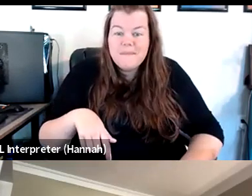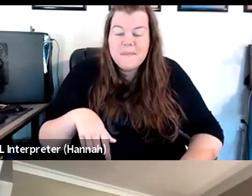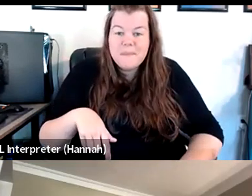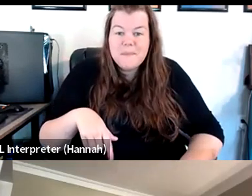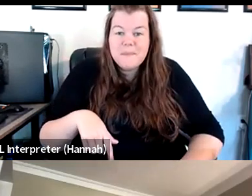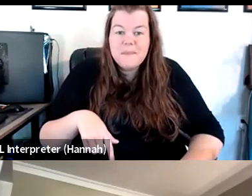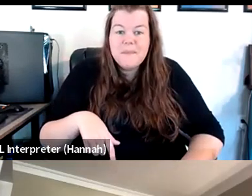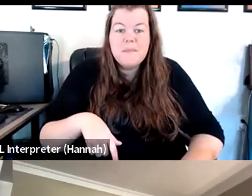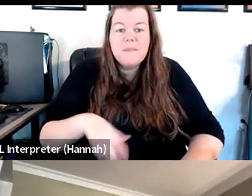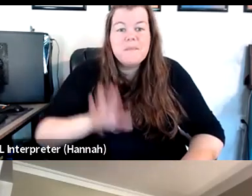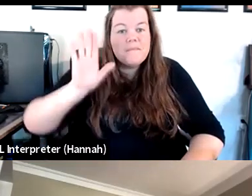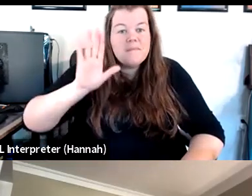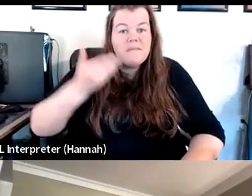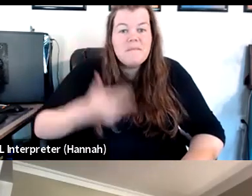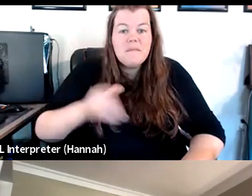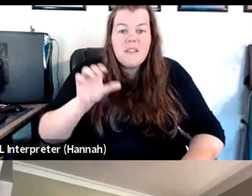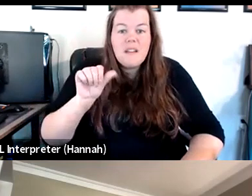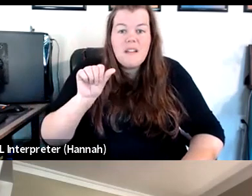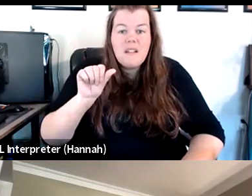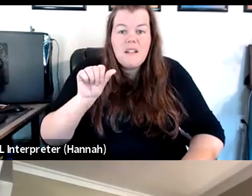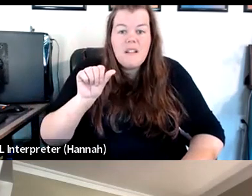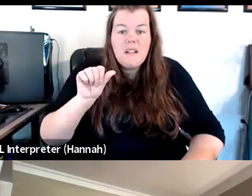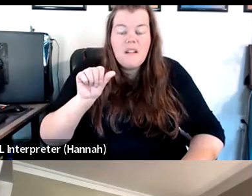This is Amber, as a member of - Mel has done a lot of work on this at the federal level